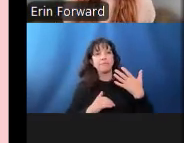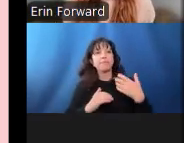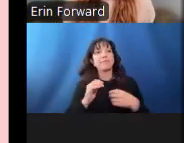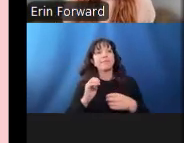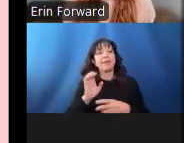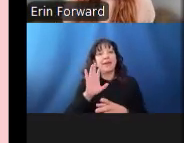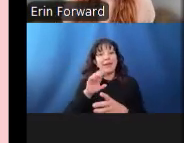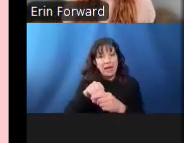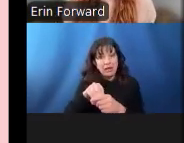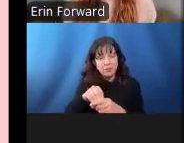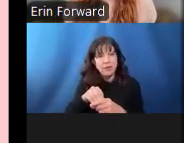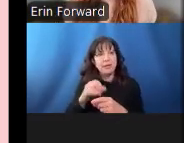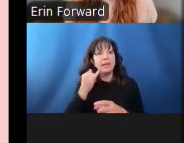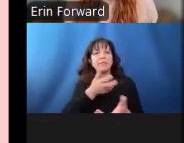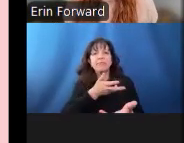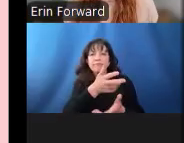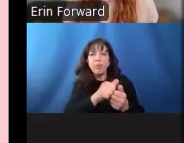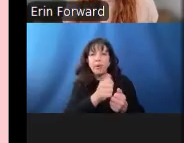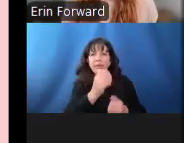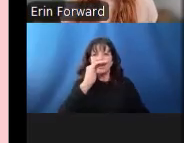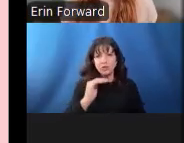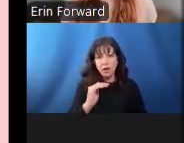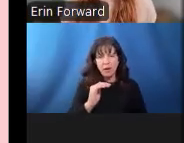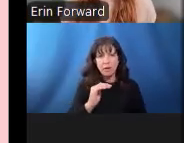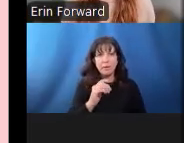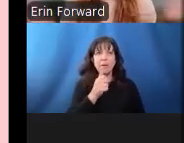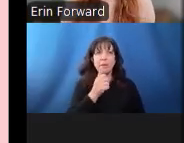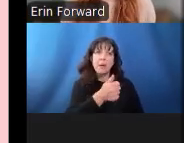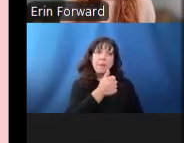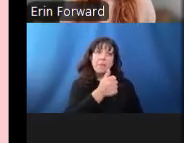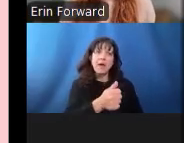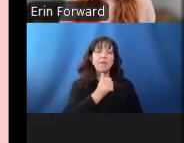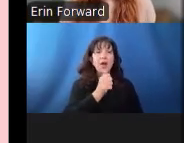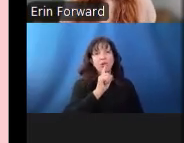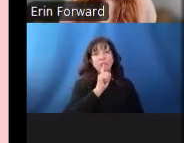with a child who isn't super interested in what you're doing,